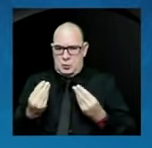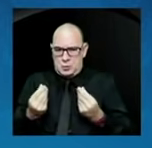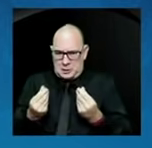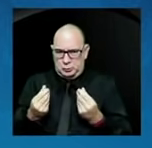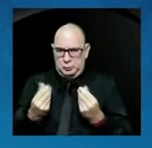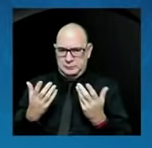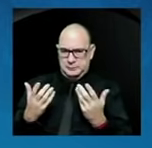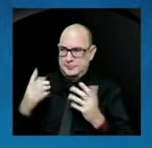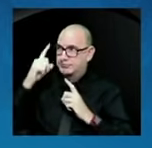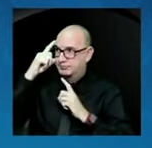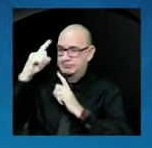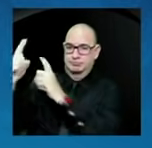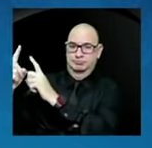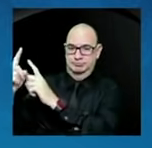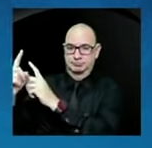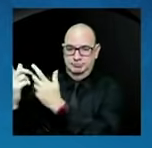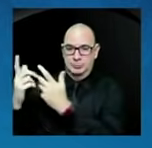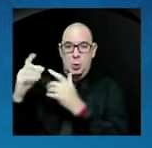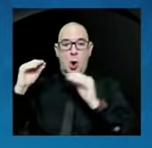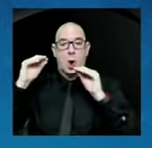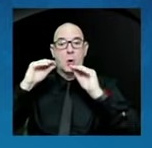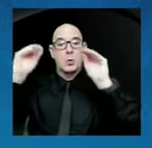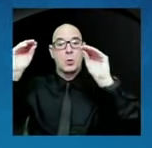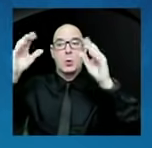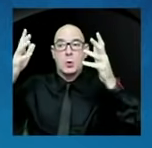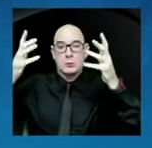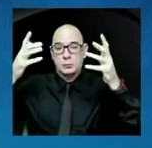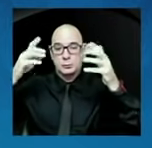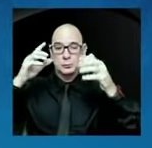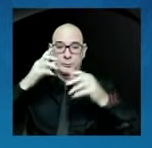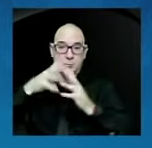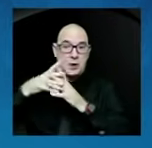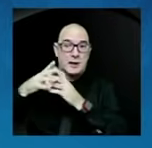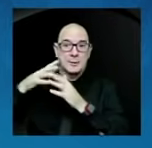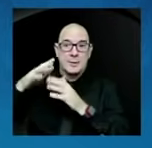TO SET OUR ENERGY AND OUR